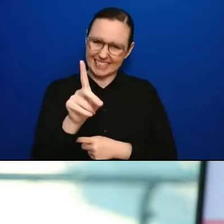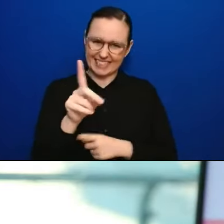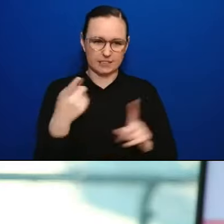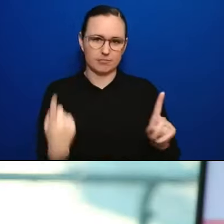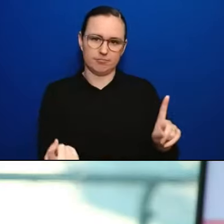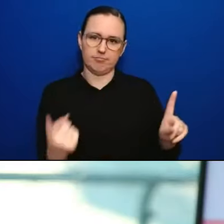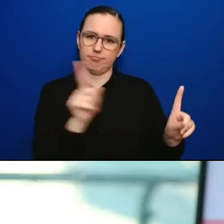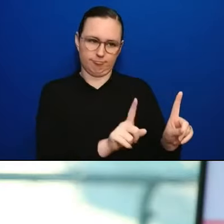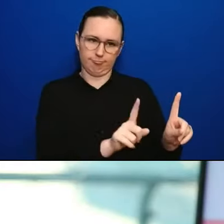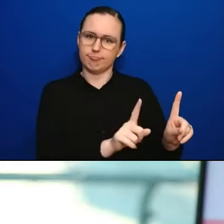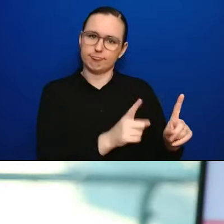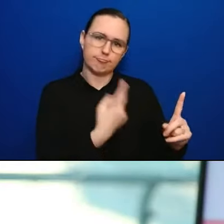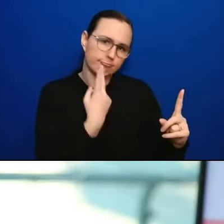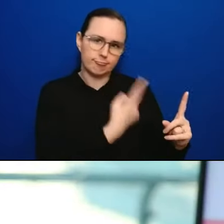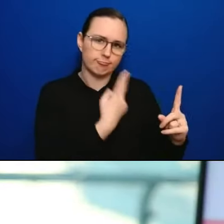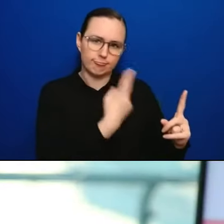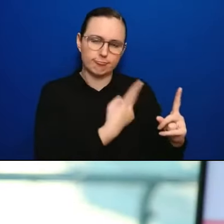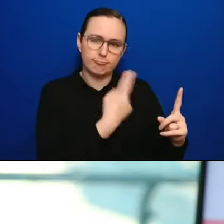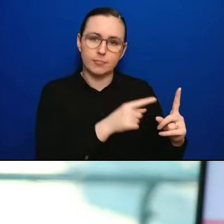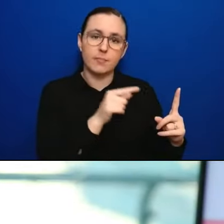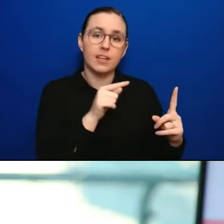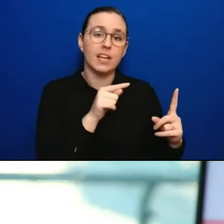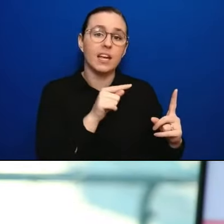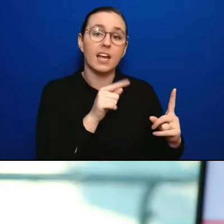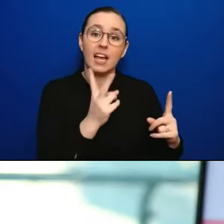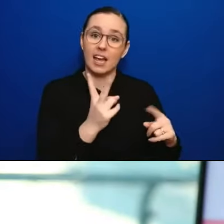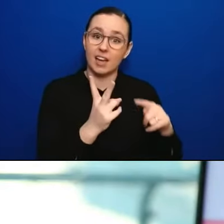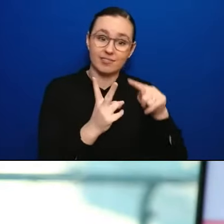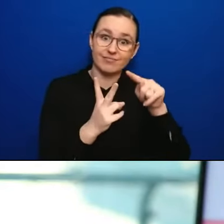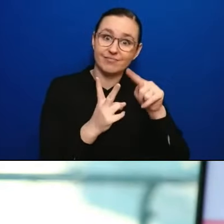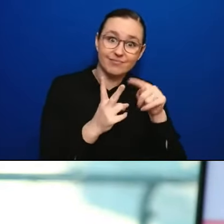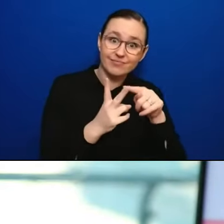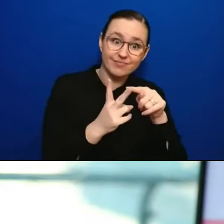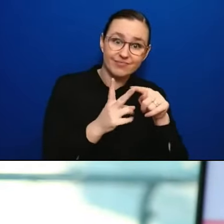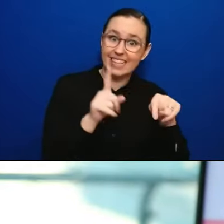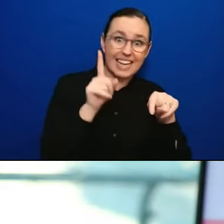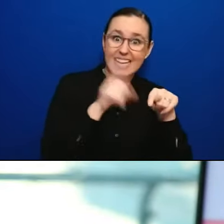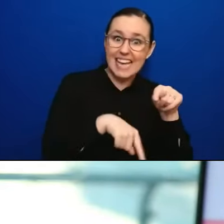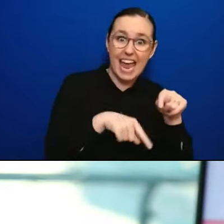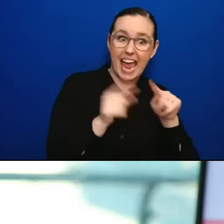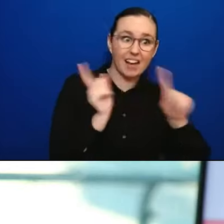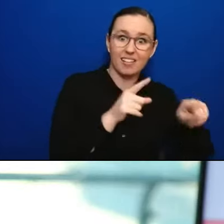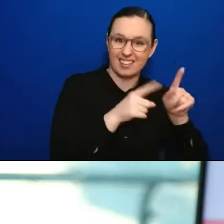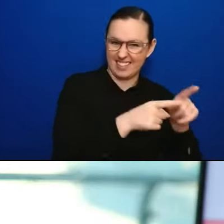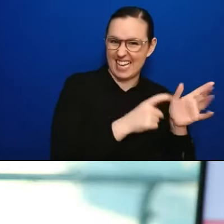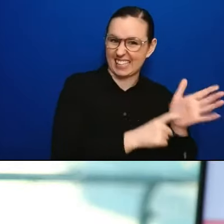people. But a designated visitor for every resident of their choice. And yes, you can have a backup